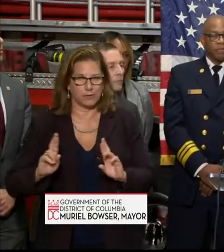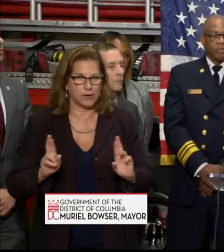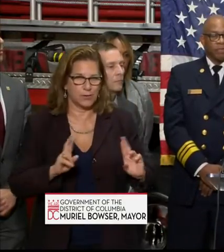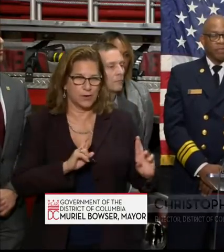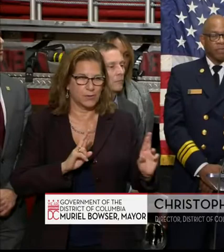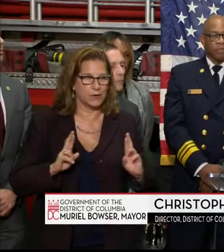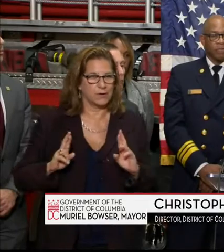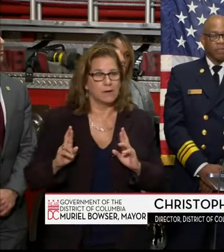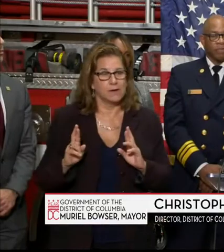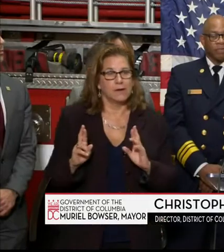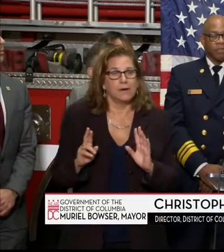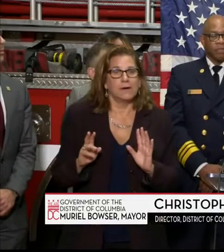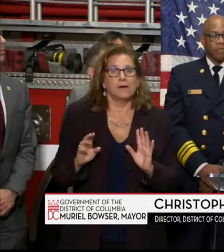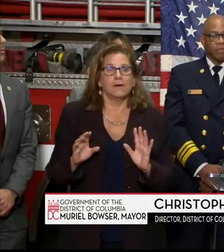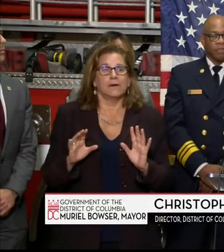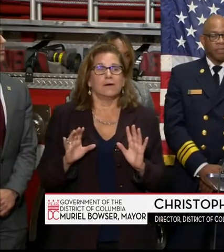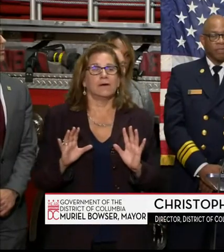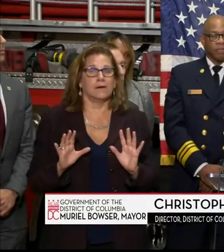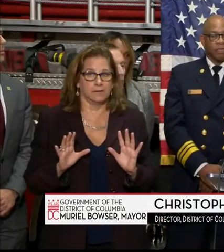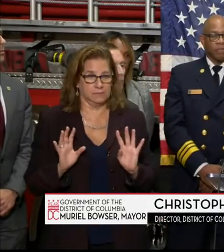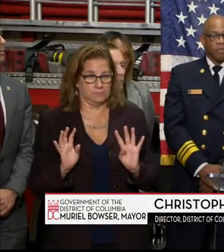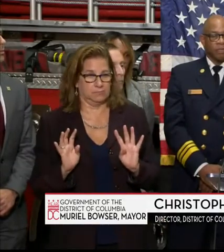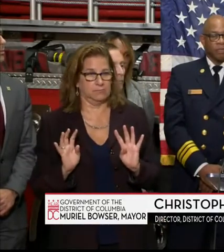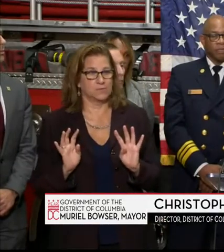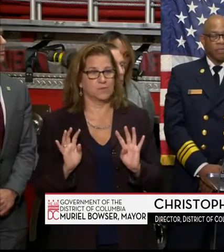TRANSPORTATION PARTNERS INCLUDING METRO TO ENSURE THAT